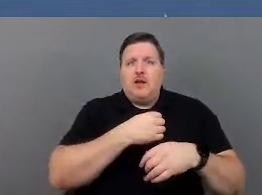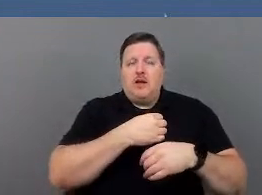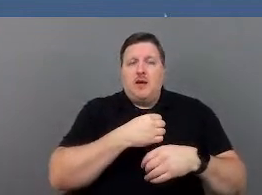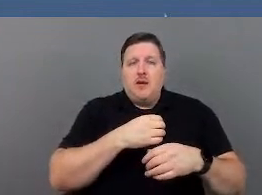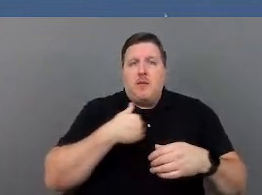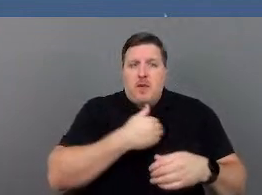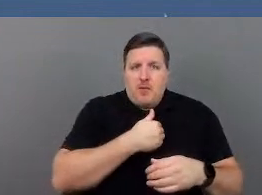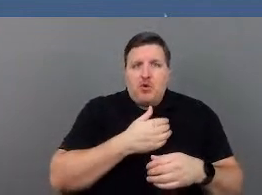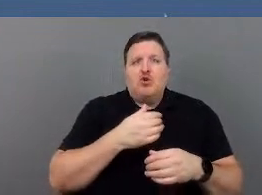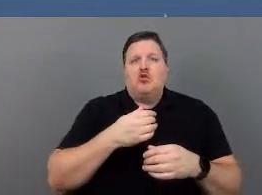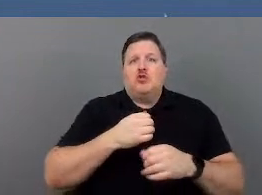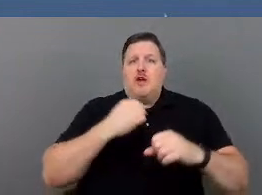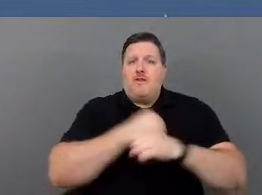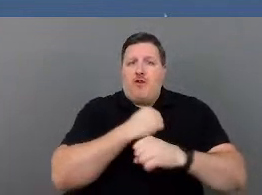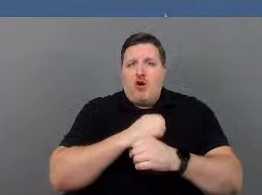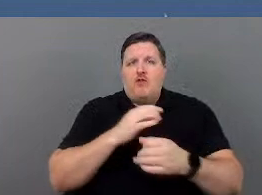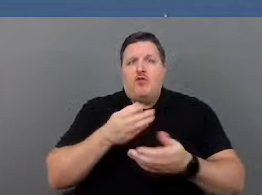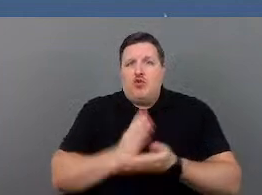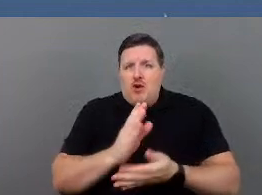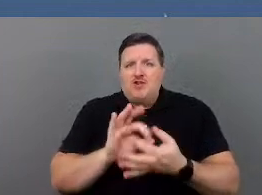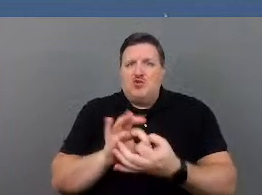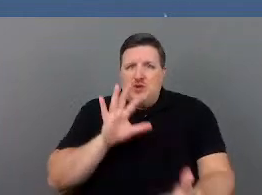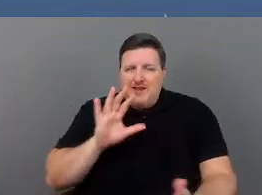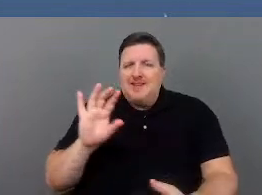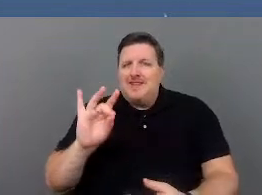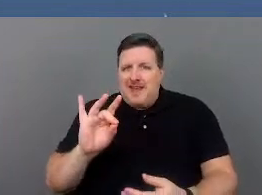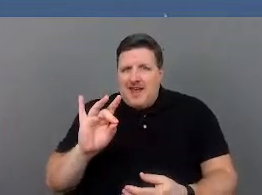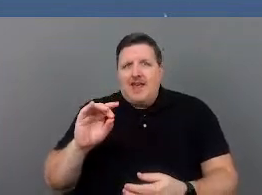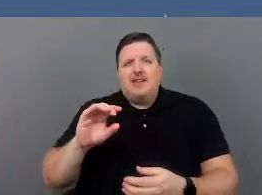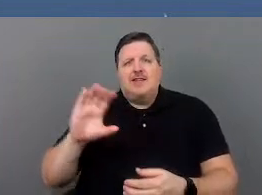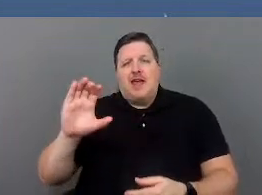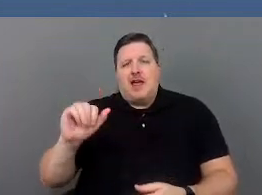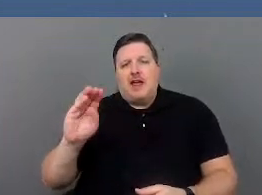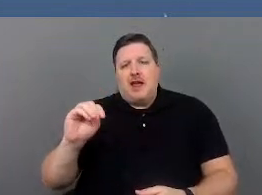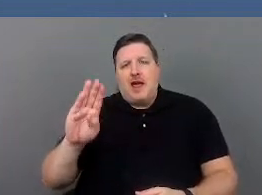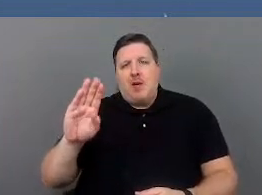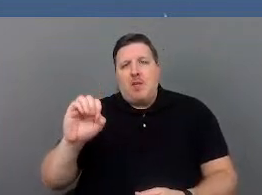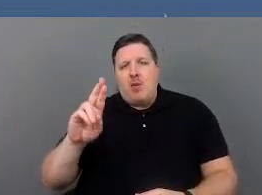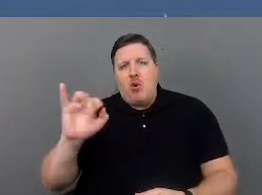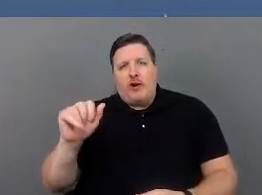EAST ASIAN IMMIGRANTS TO THE UNITED STATES. MANUFACTURE THESE FOLKS WHO MINNESOTA 8 SERVES MANY ARE